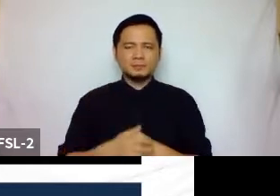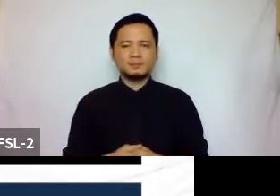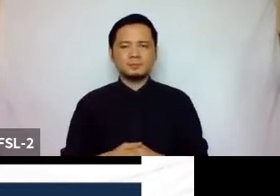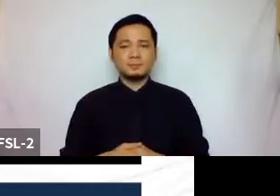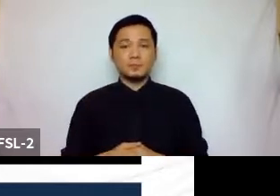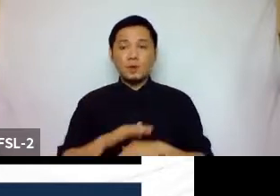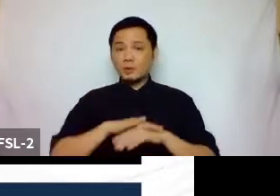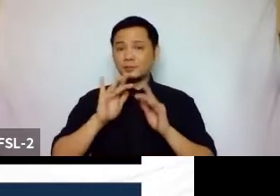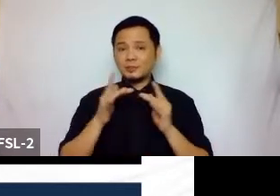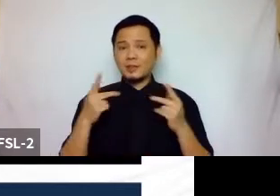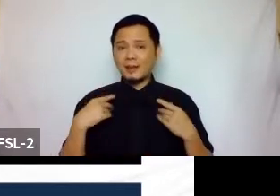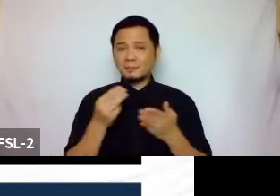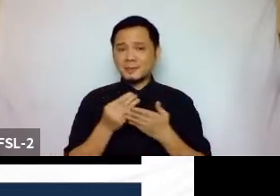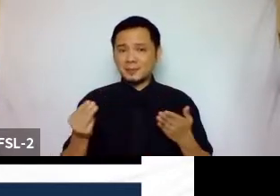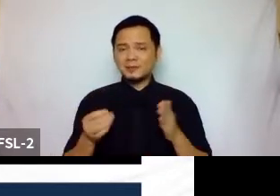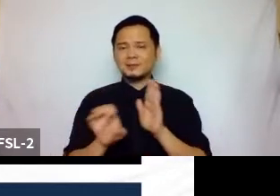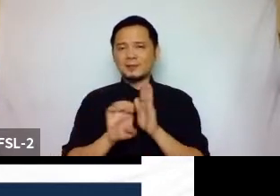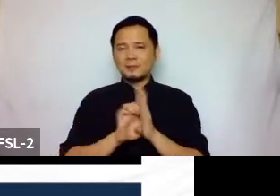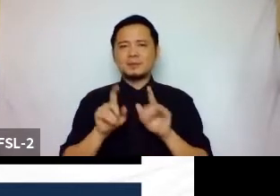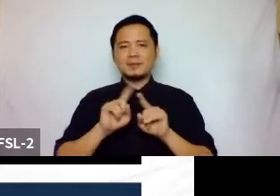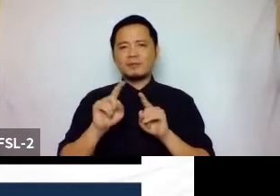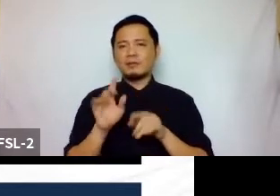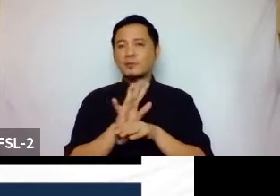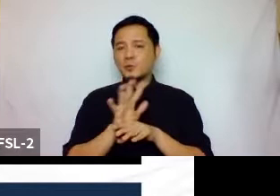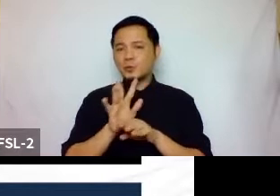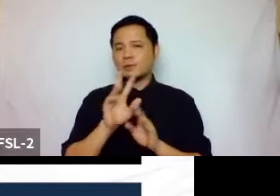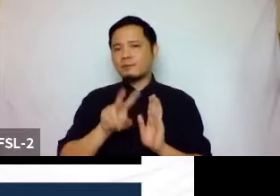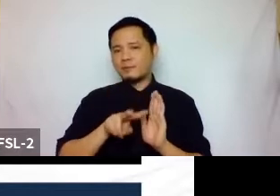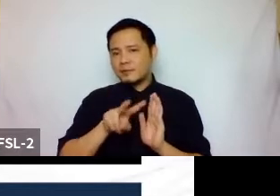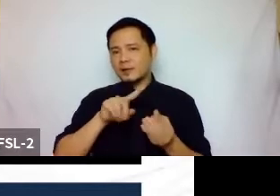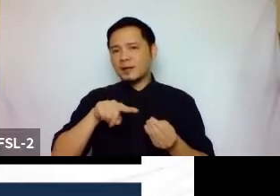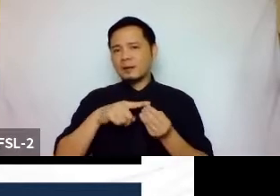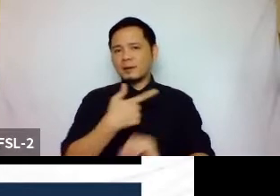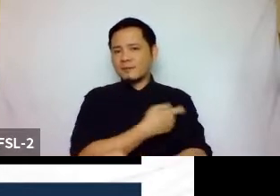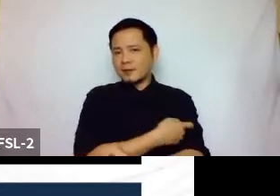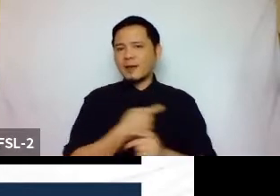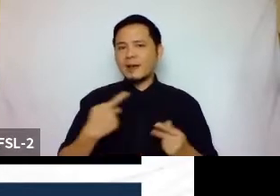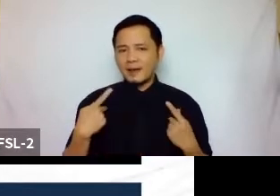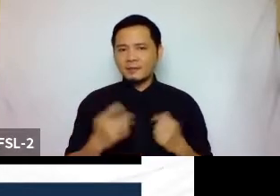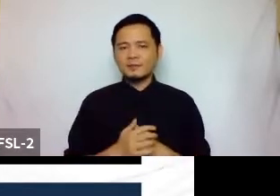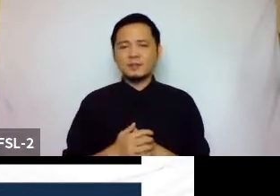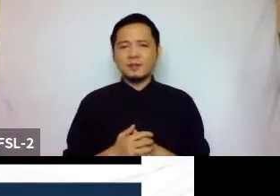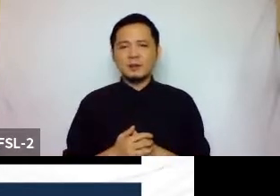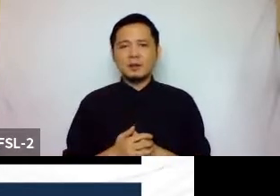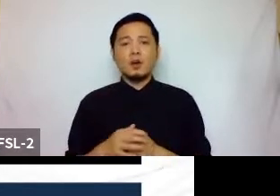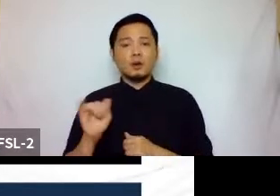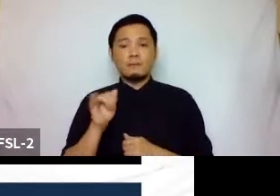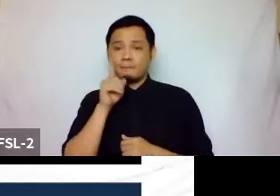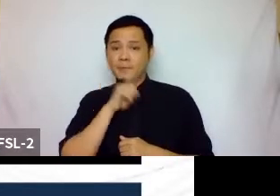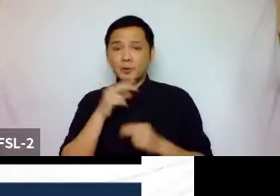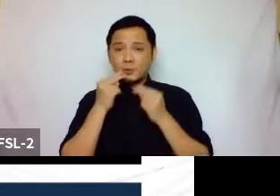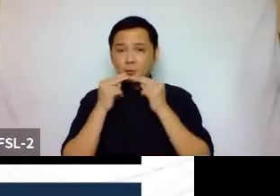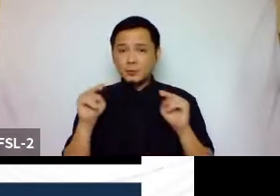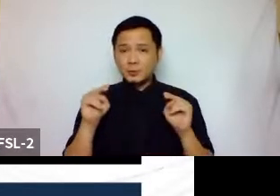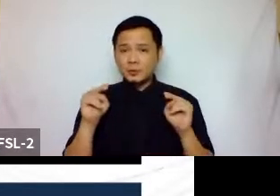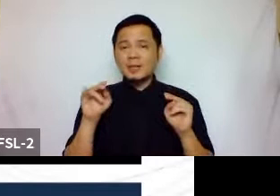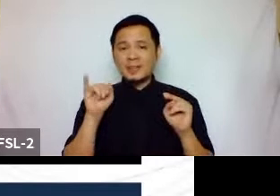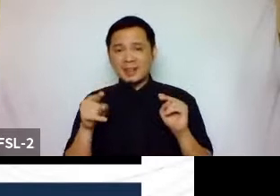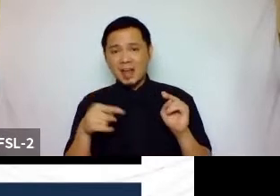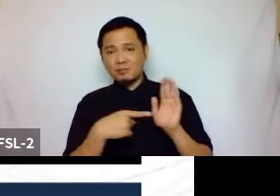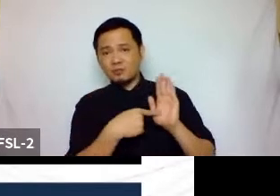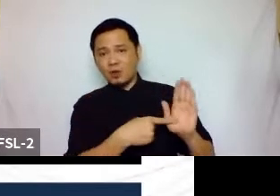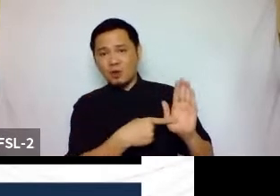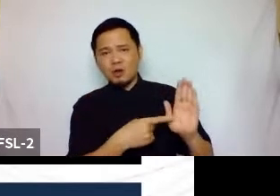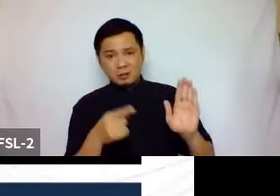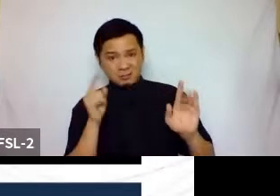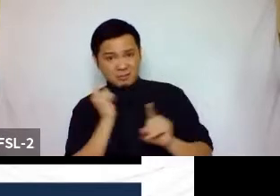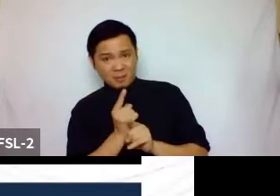There are series about vaccines, about fake news, where we explain whether they are correct or wrong.